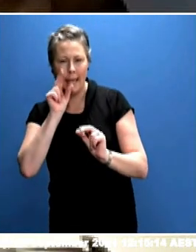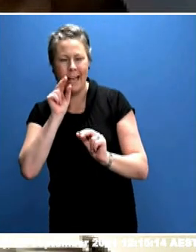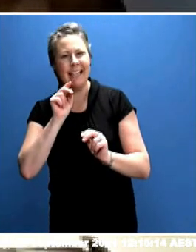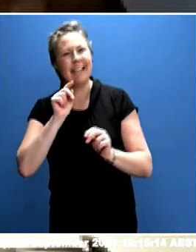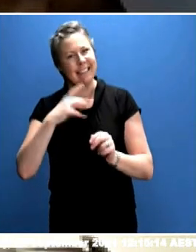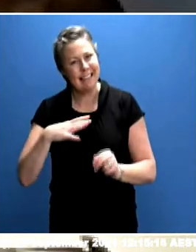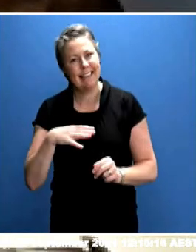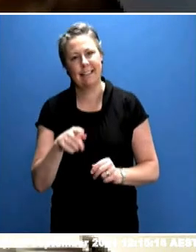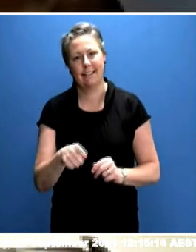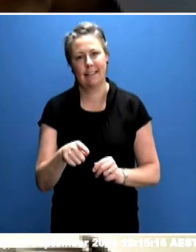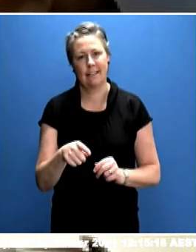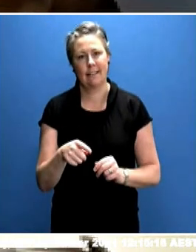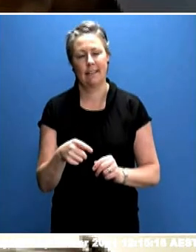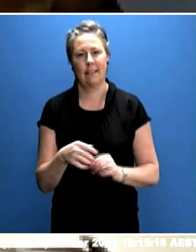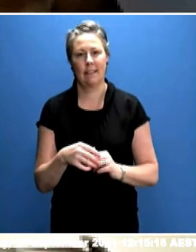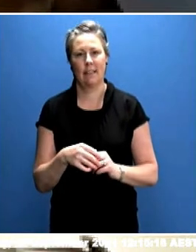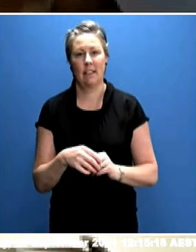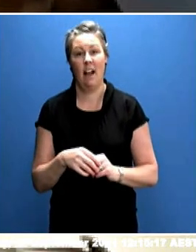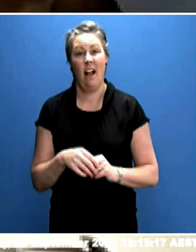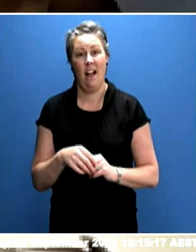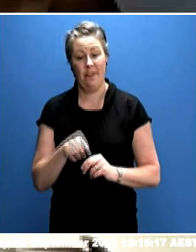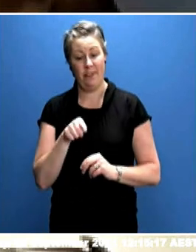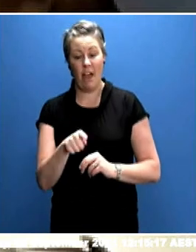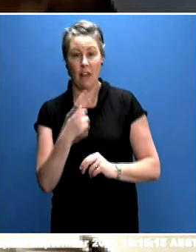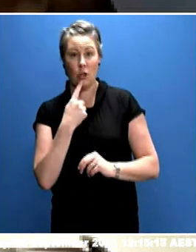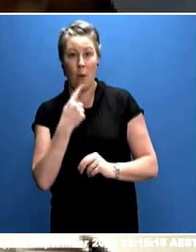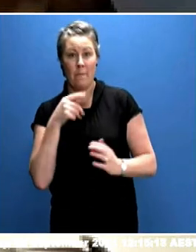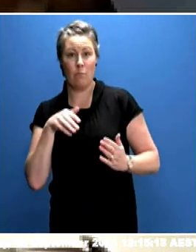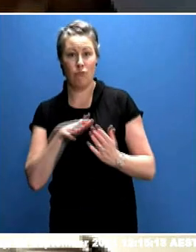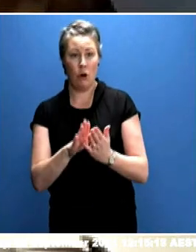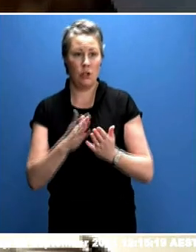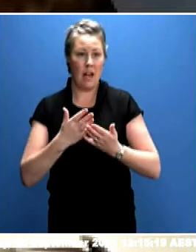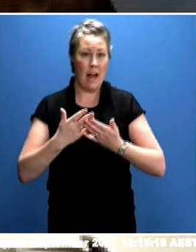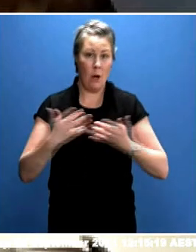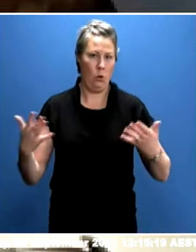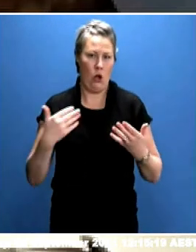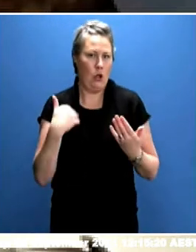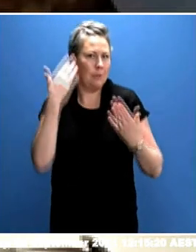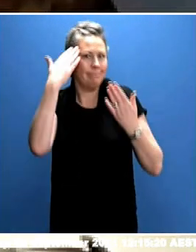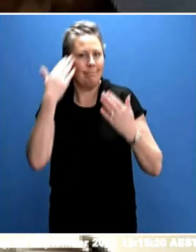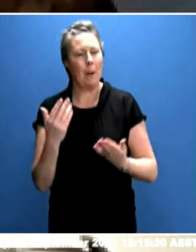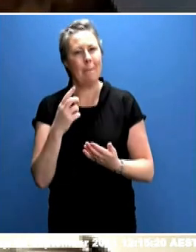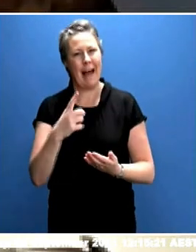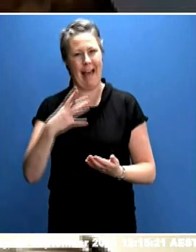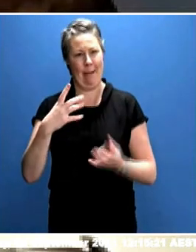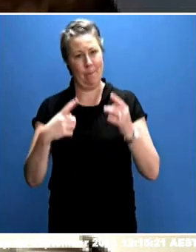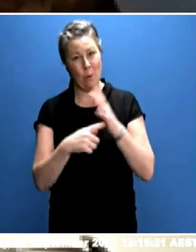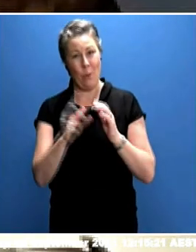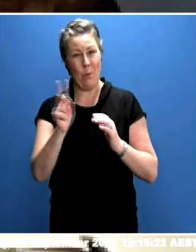I'm not sure of what sort of timing a step-down approach would be, but I think the idea would be having a plan so the child is not just